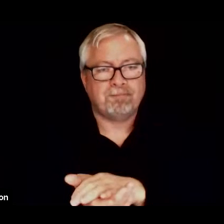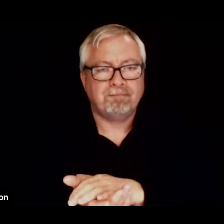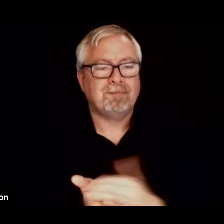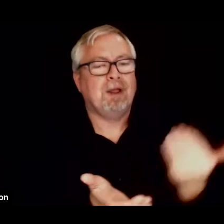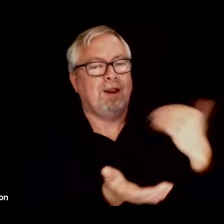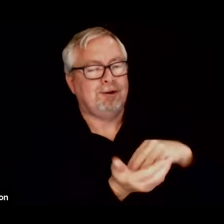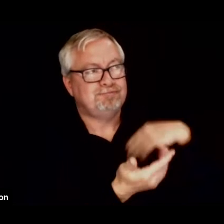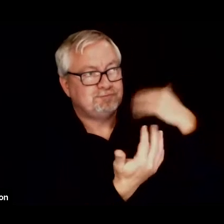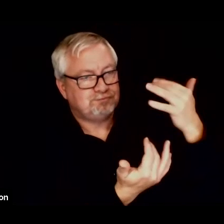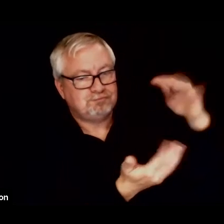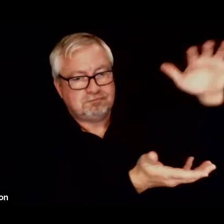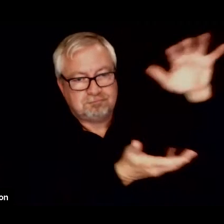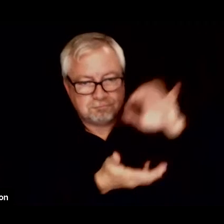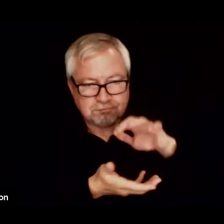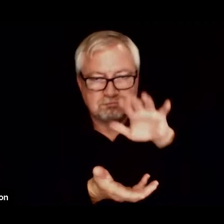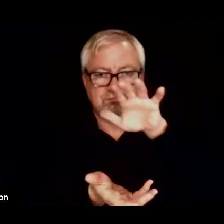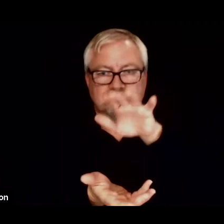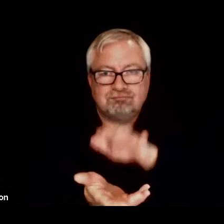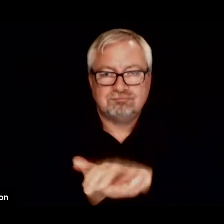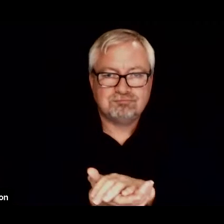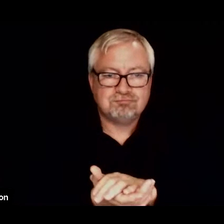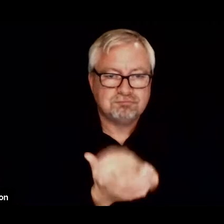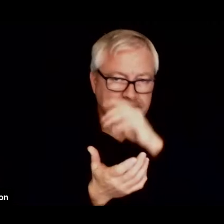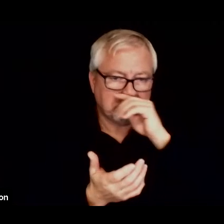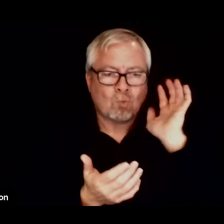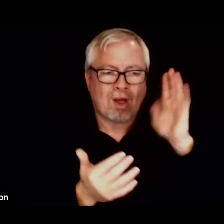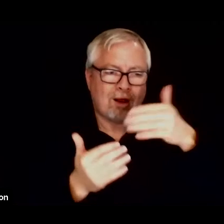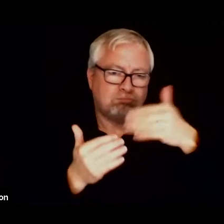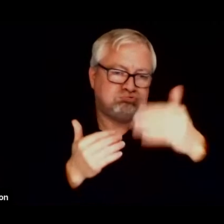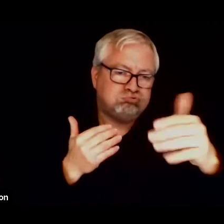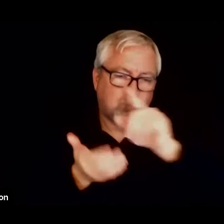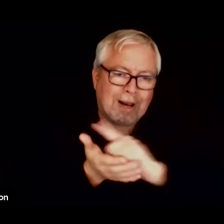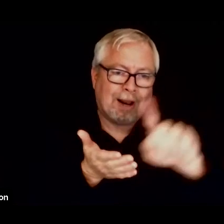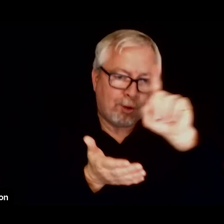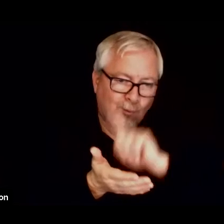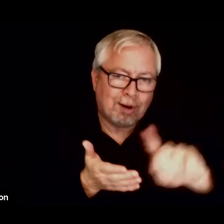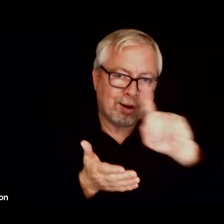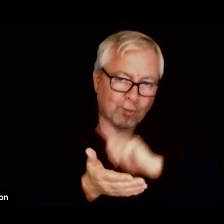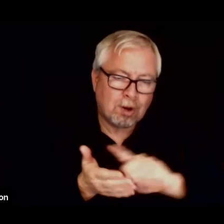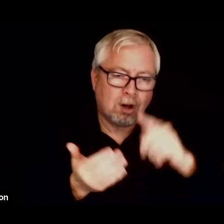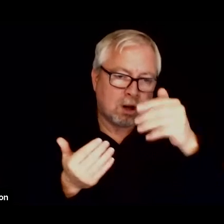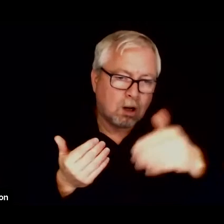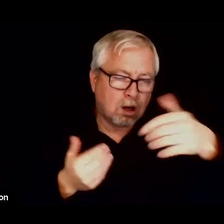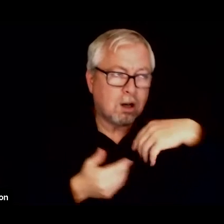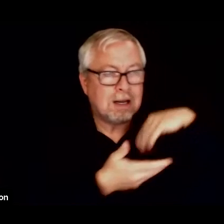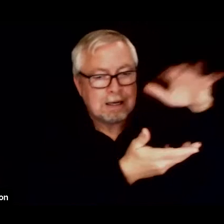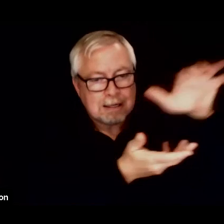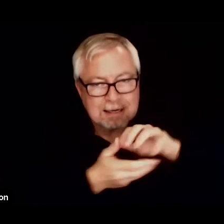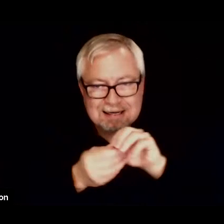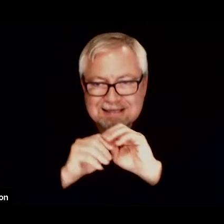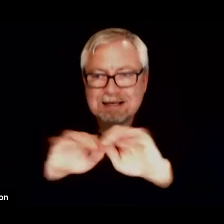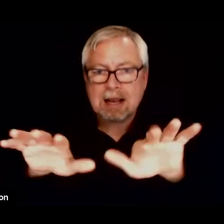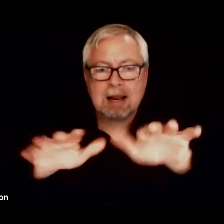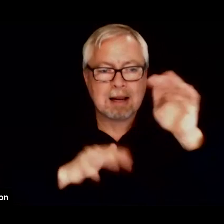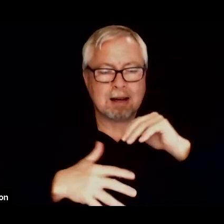the very highest priority subsets of healthcare workers and people in long-term care that will get